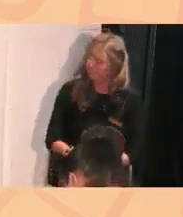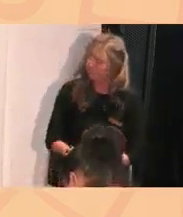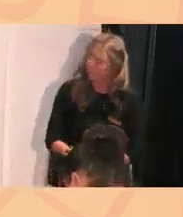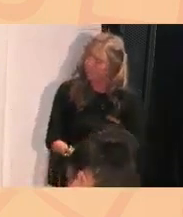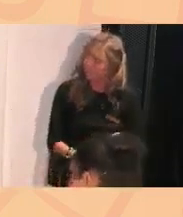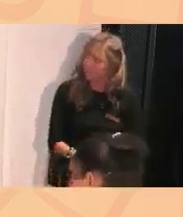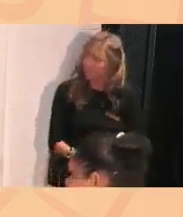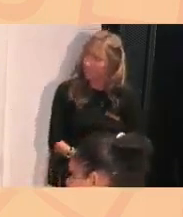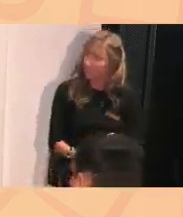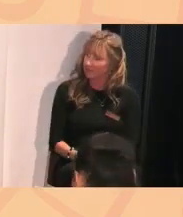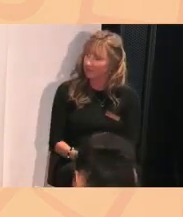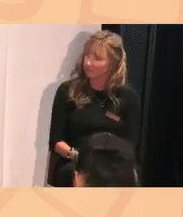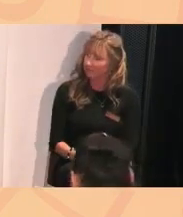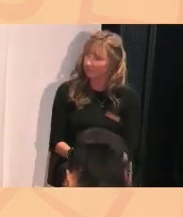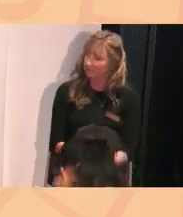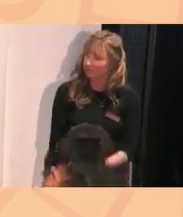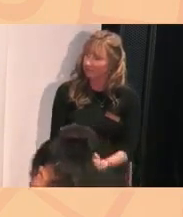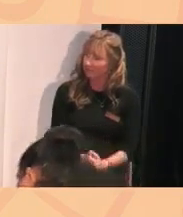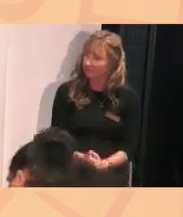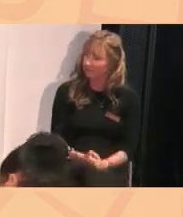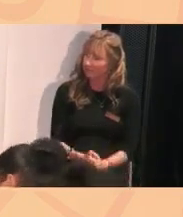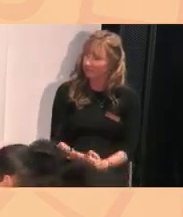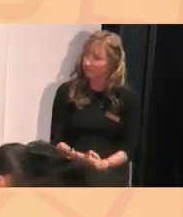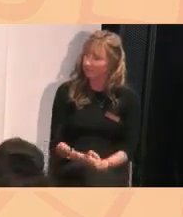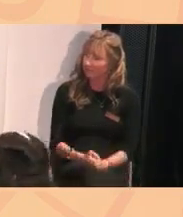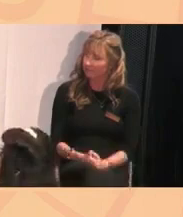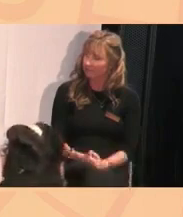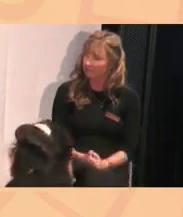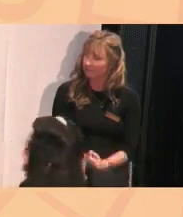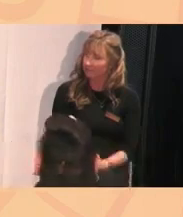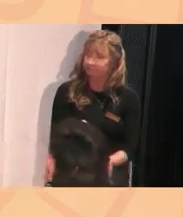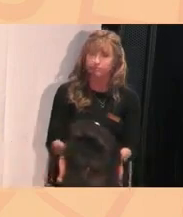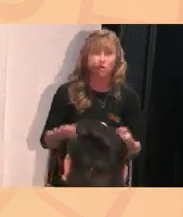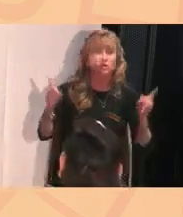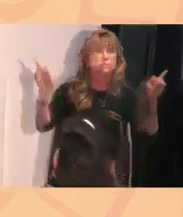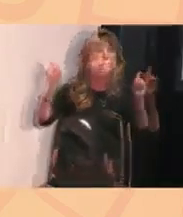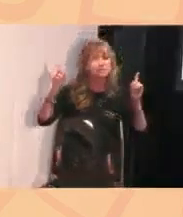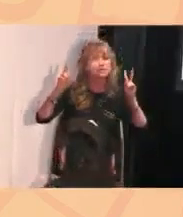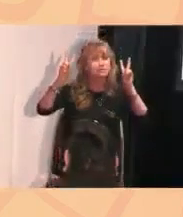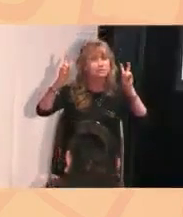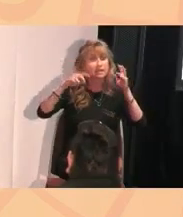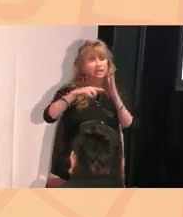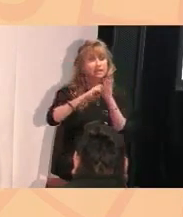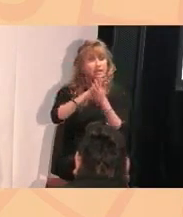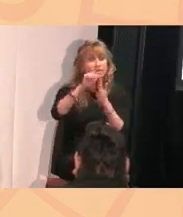I pay my respects to their elders, past and present. So I want to just go to the first slide.